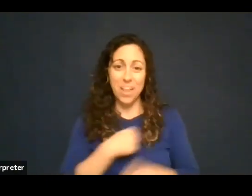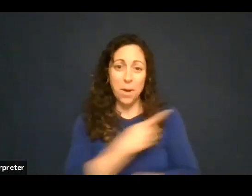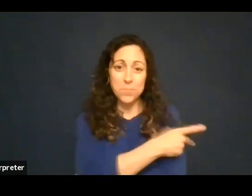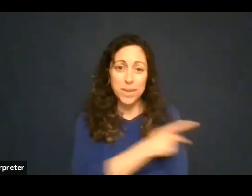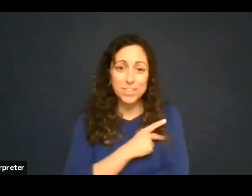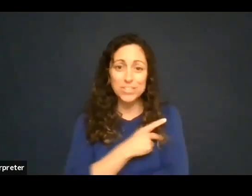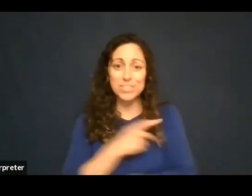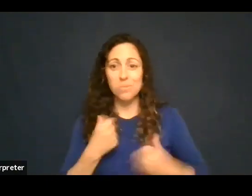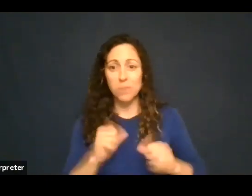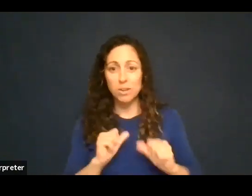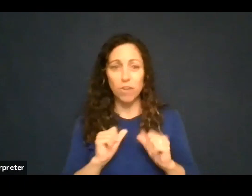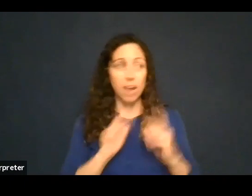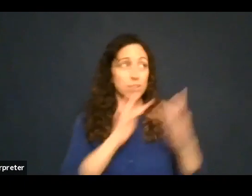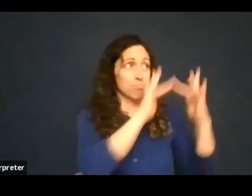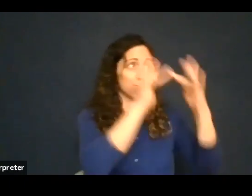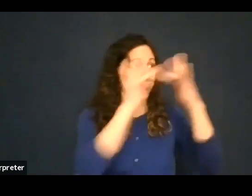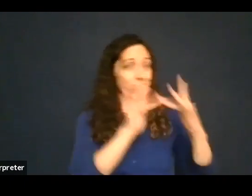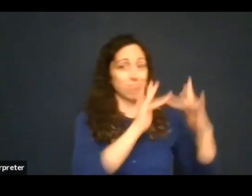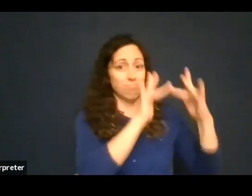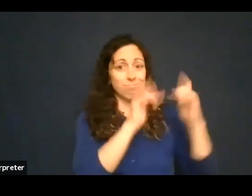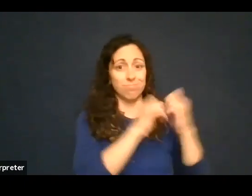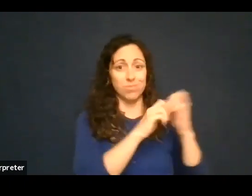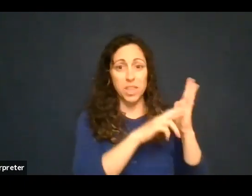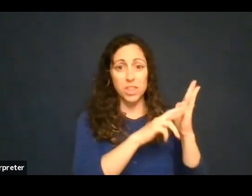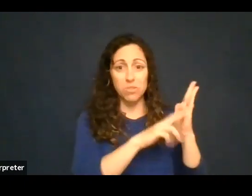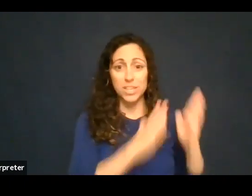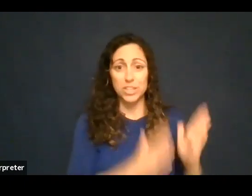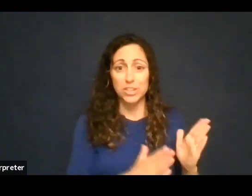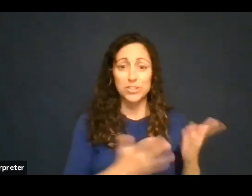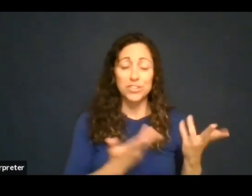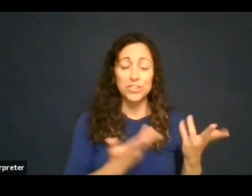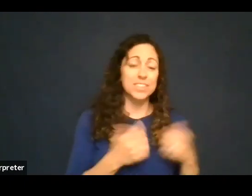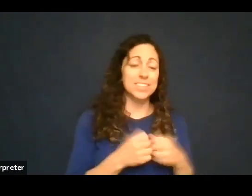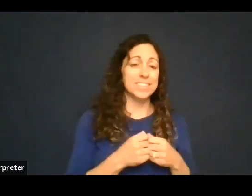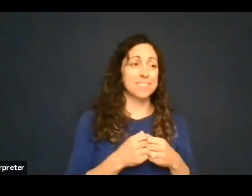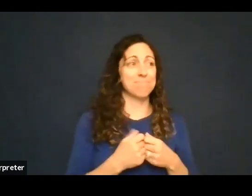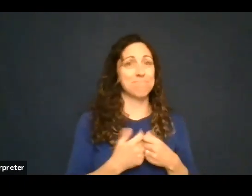as much as we can. We always tell them to check in with the Coalition,